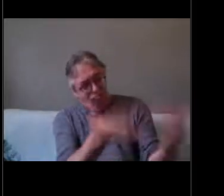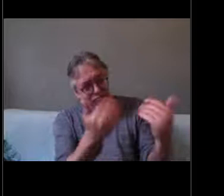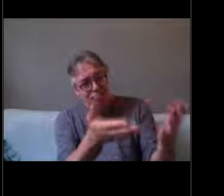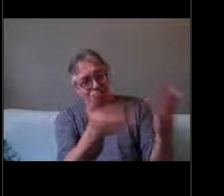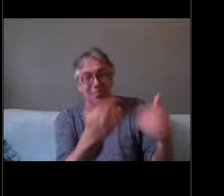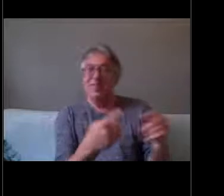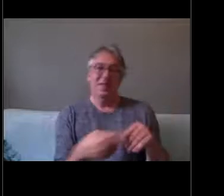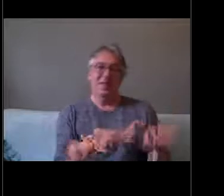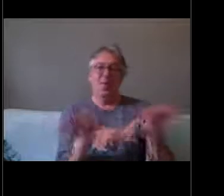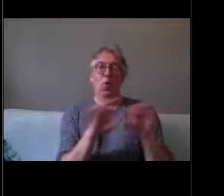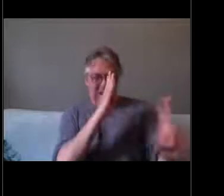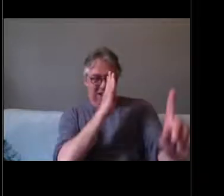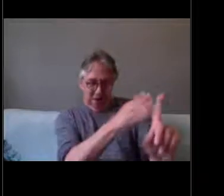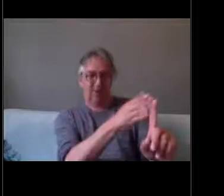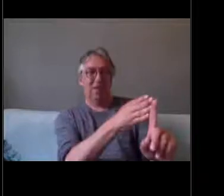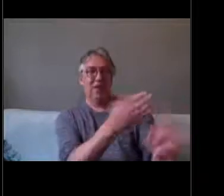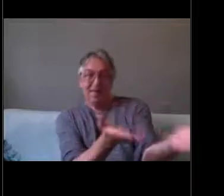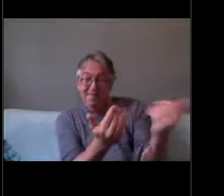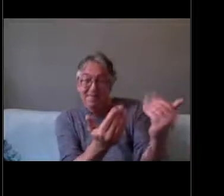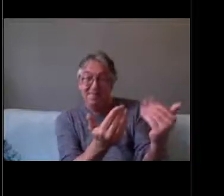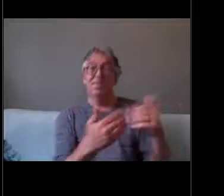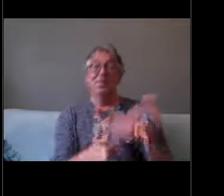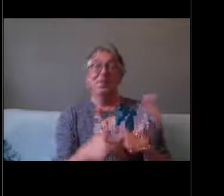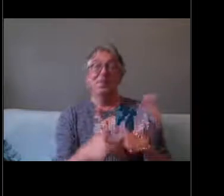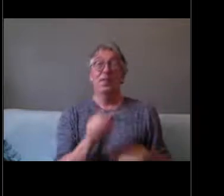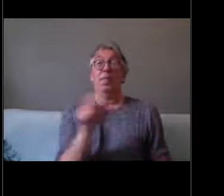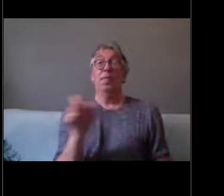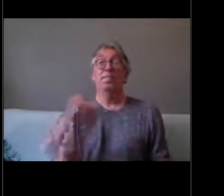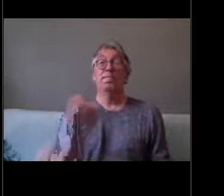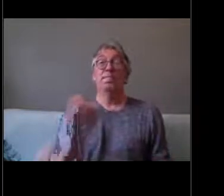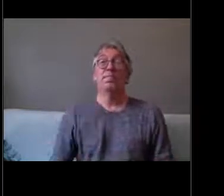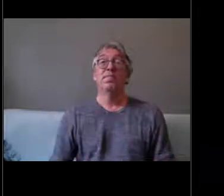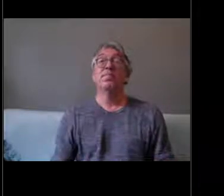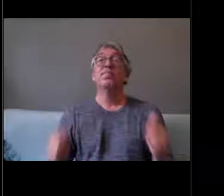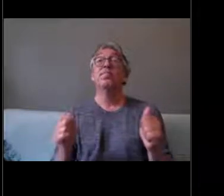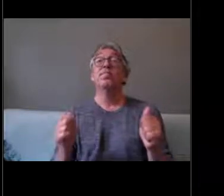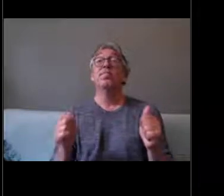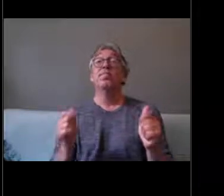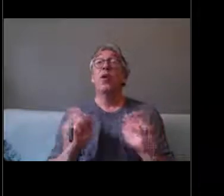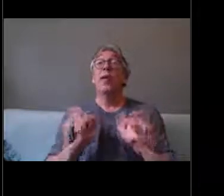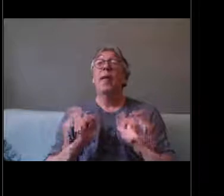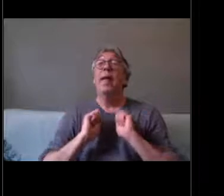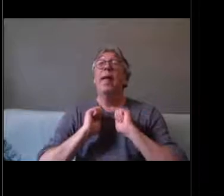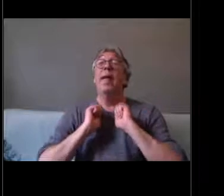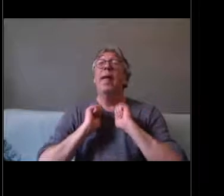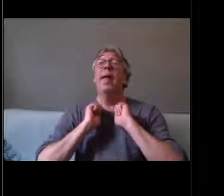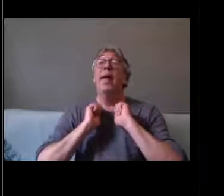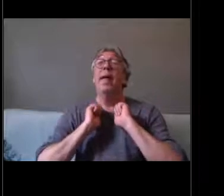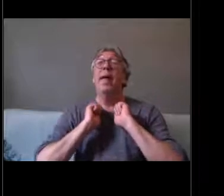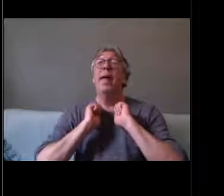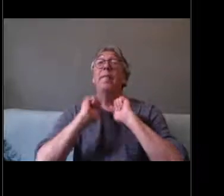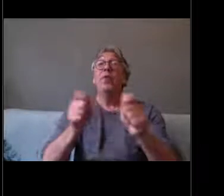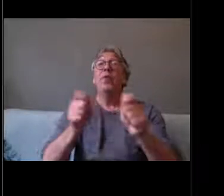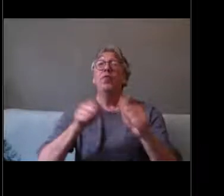Then in the application process changes might need to be made to encourage persons with disabilities to apply to them